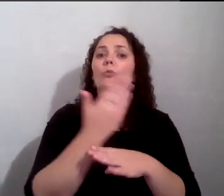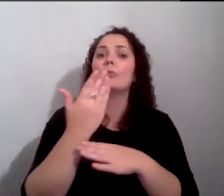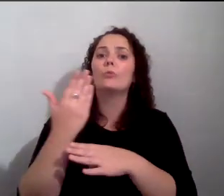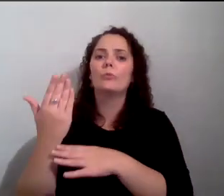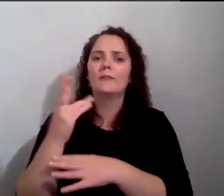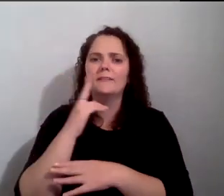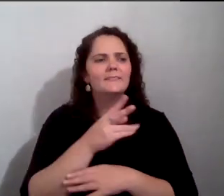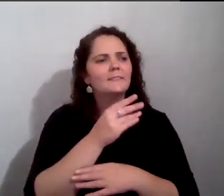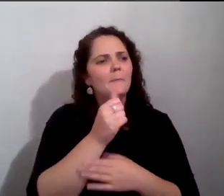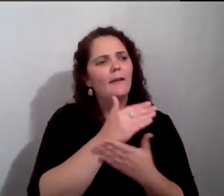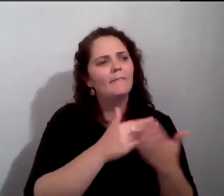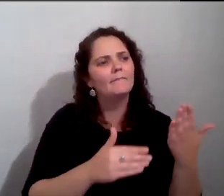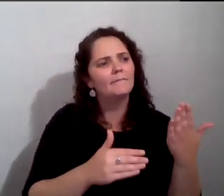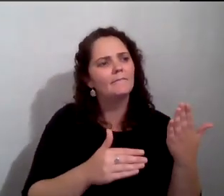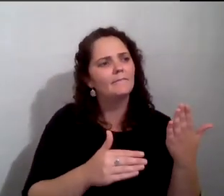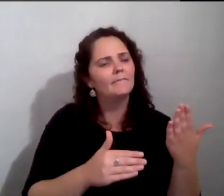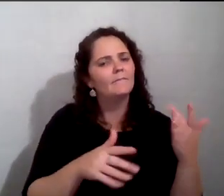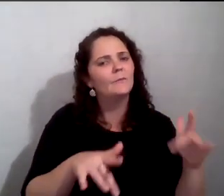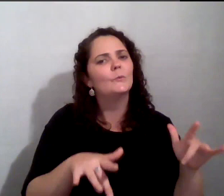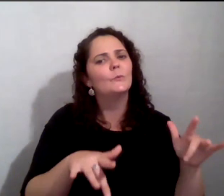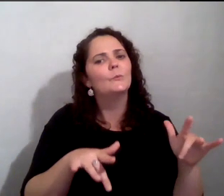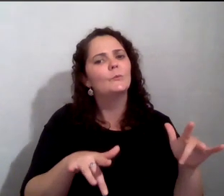part way through this exhibition you can see some of them are half